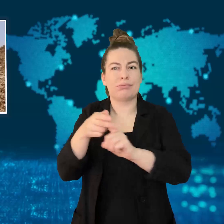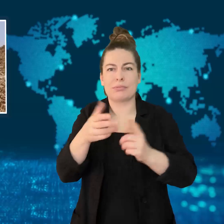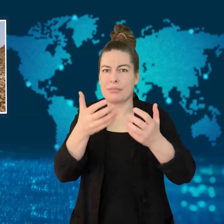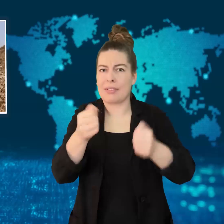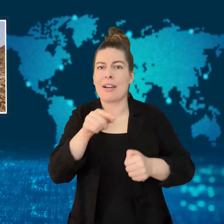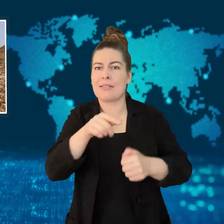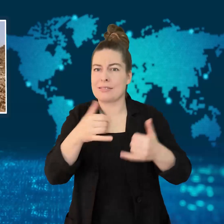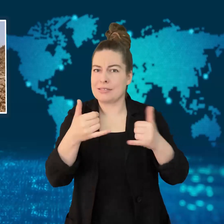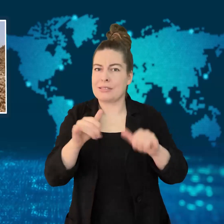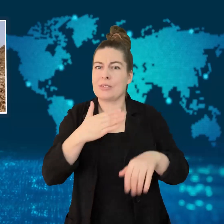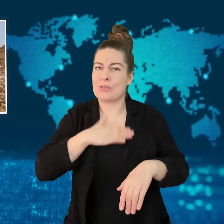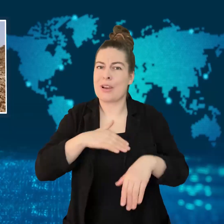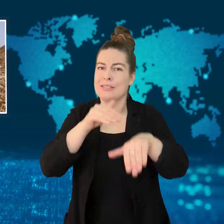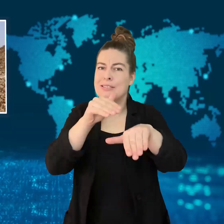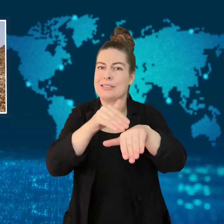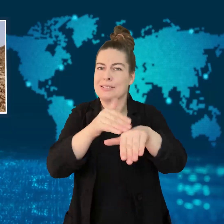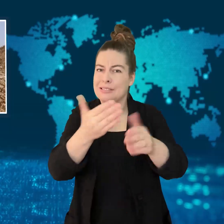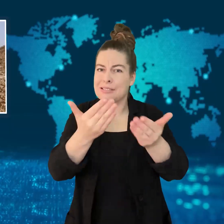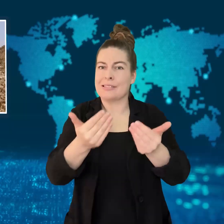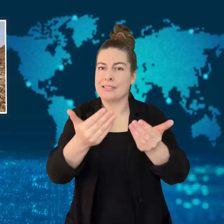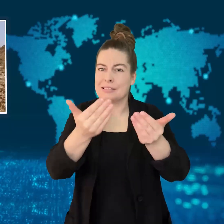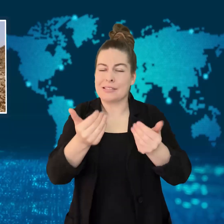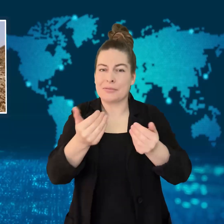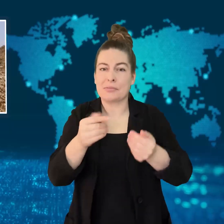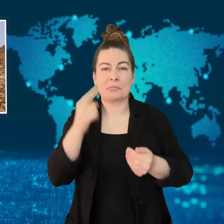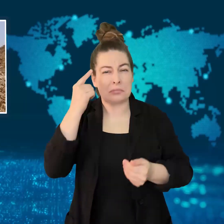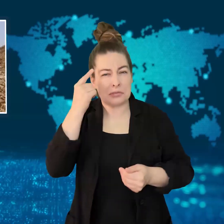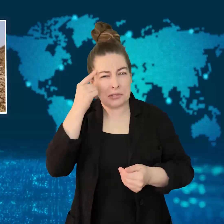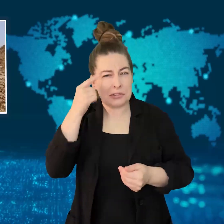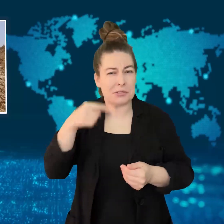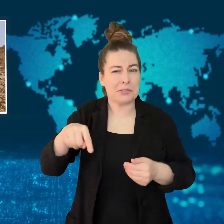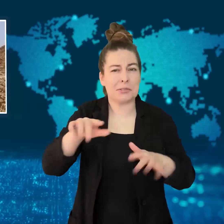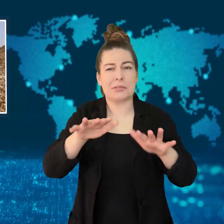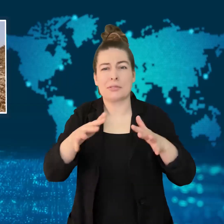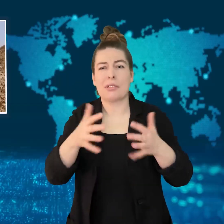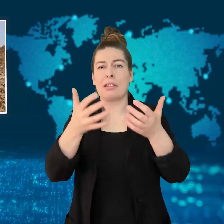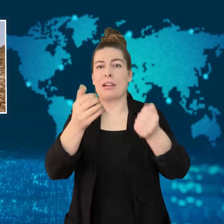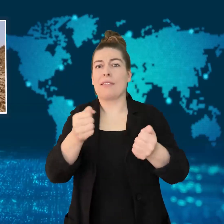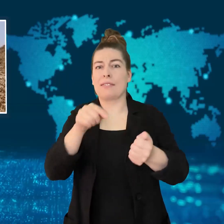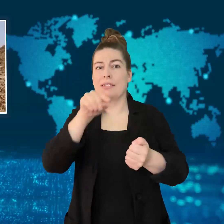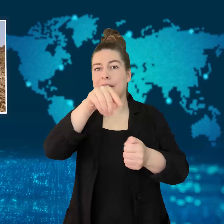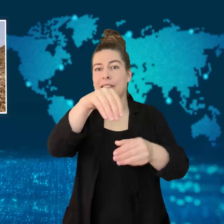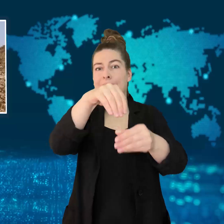the hostages that were taken on October 7th, 2023.